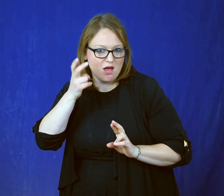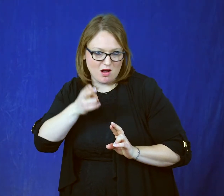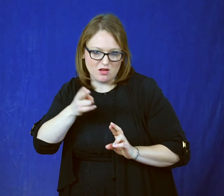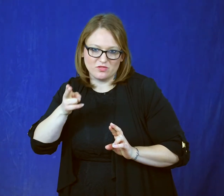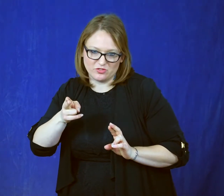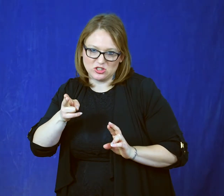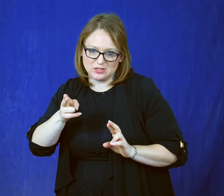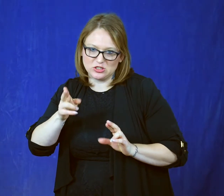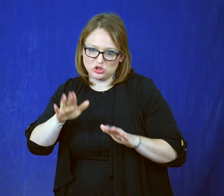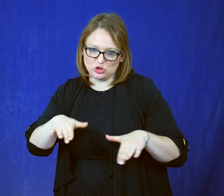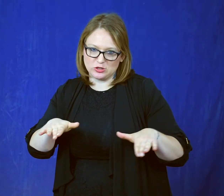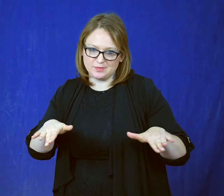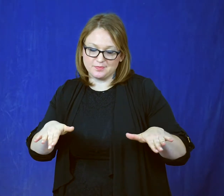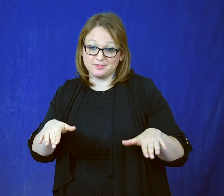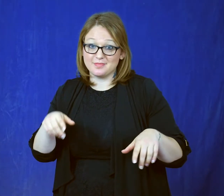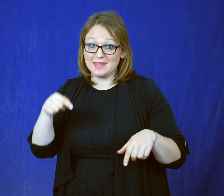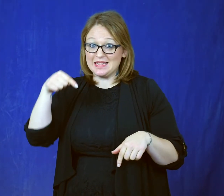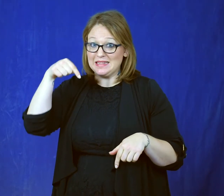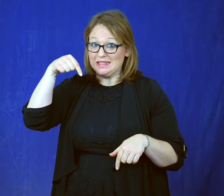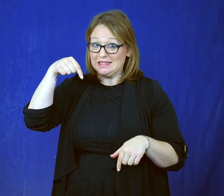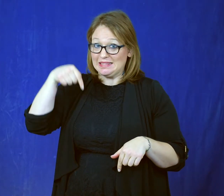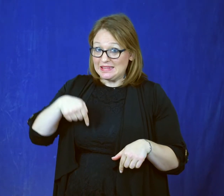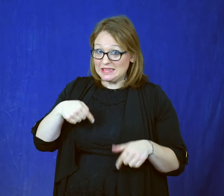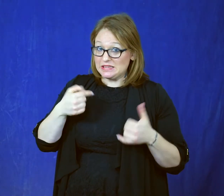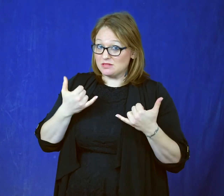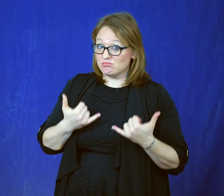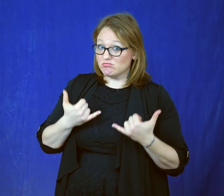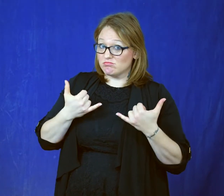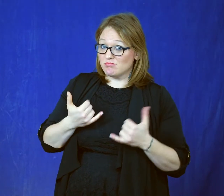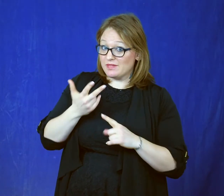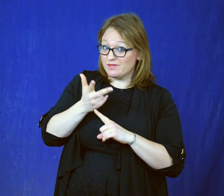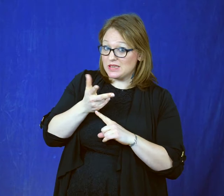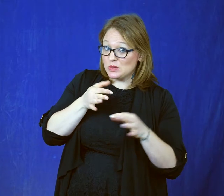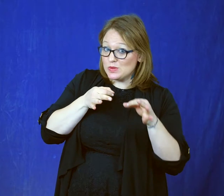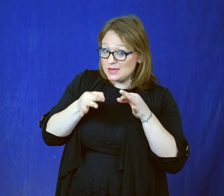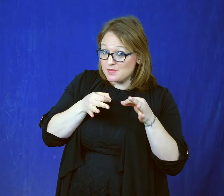Hard of Hearing. In this third video, we will explain the remaining laws.